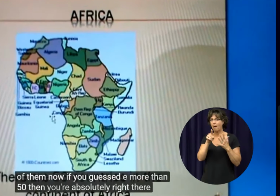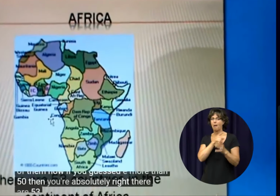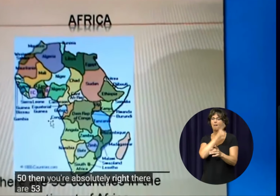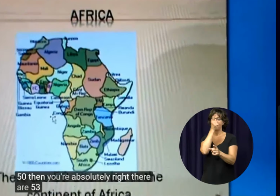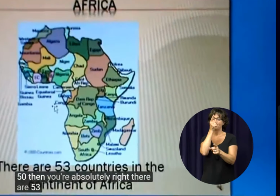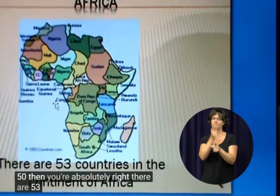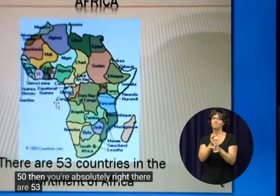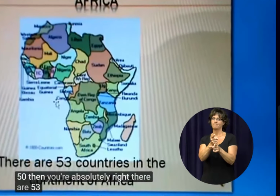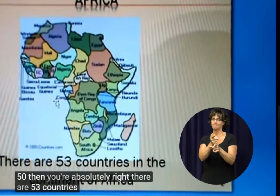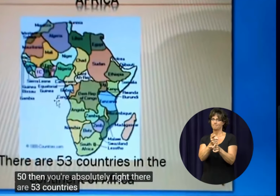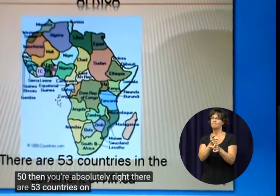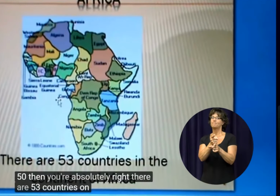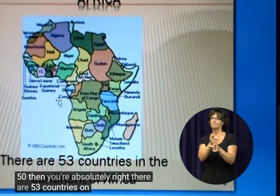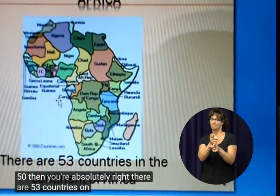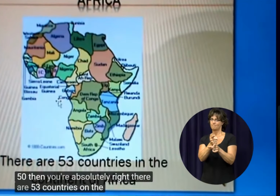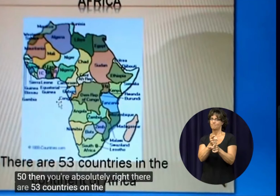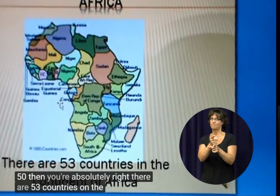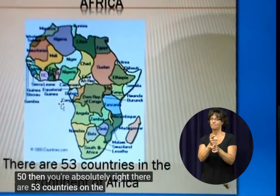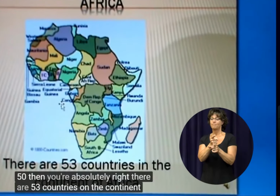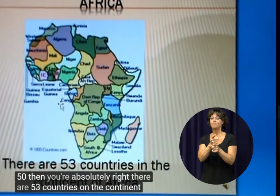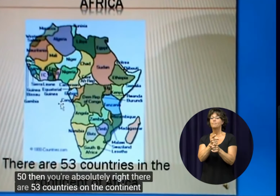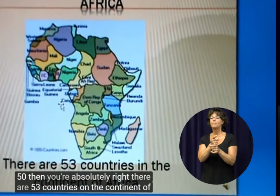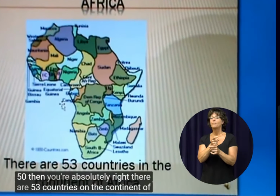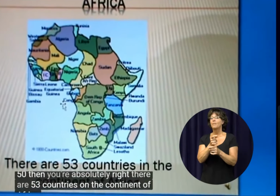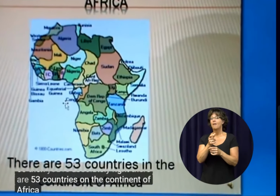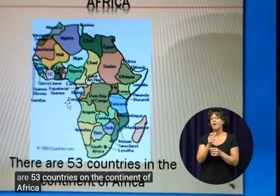There are 53 countries on the continent of Africa.